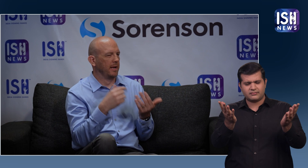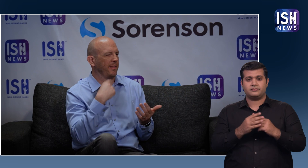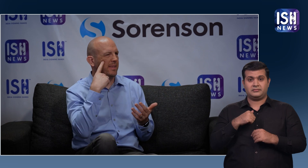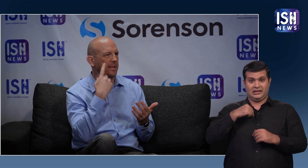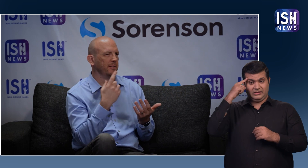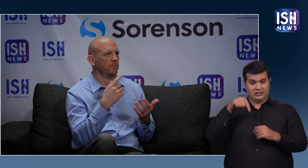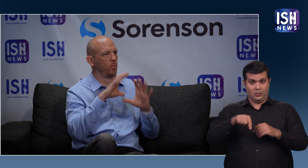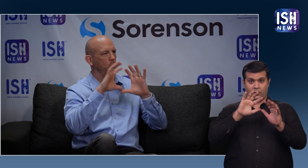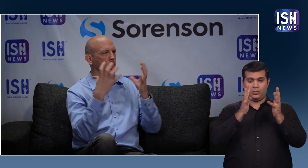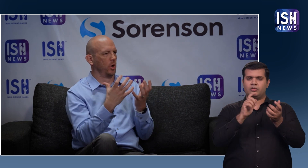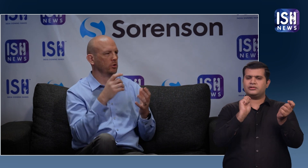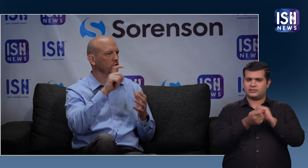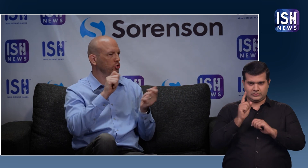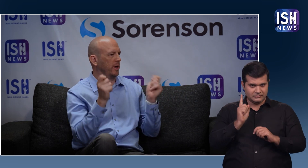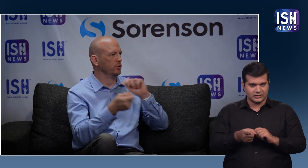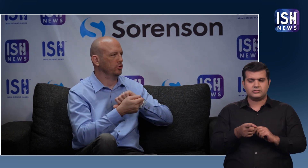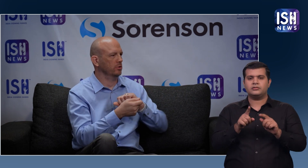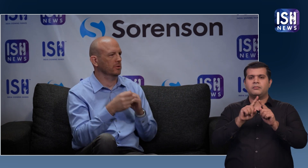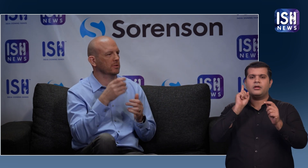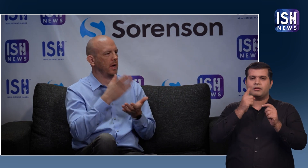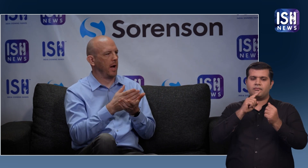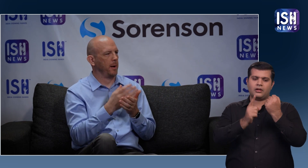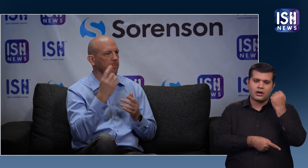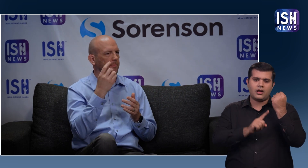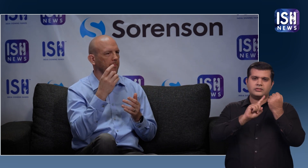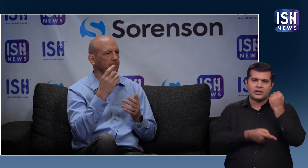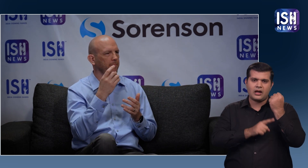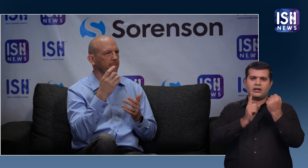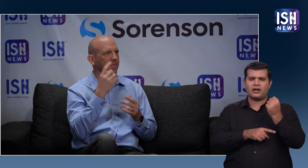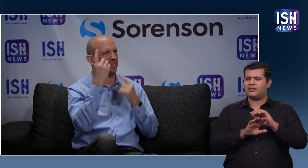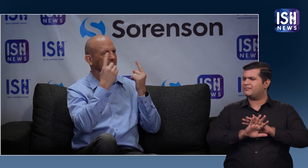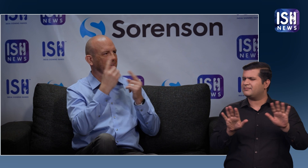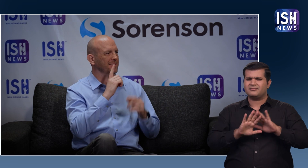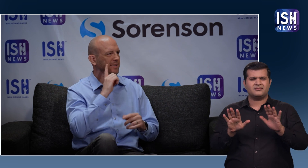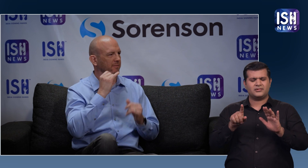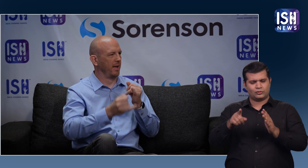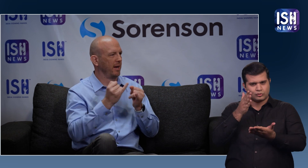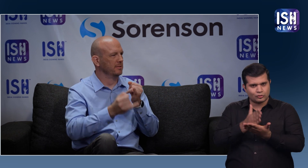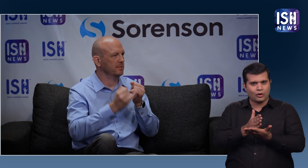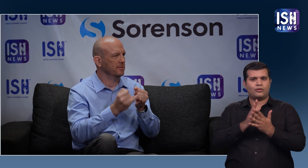I think the world should change and stop considering the Deaf as the last option.